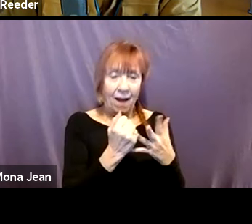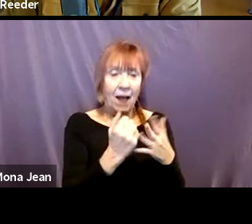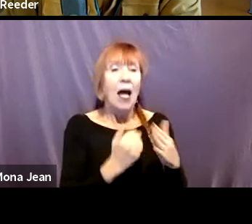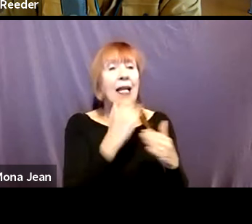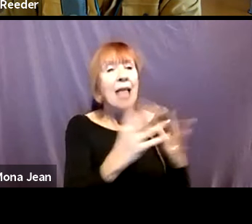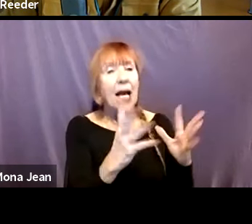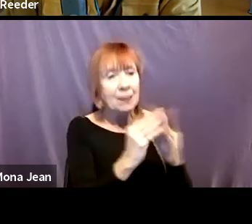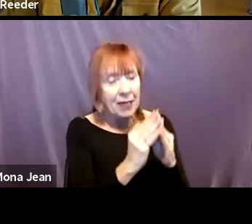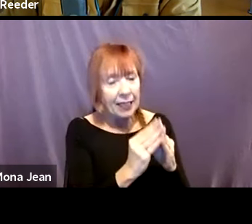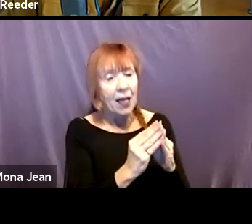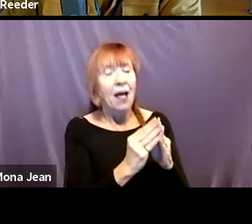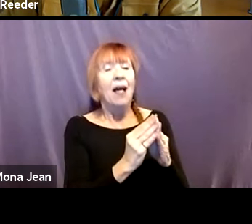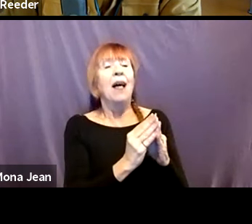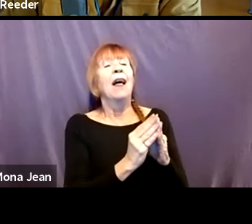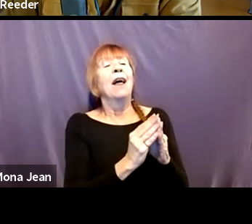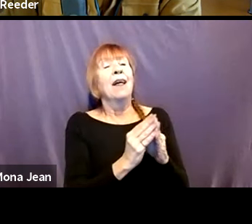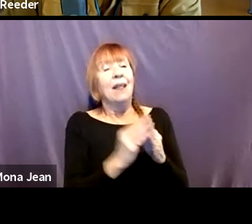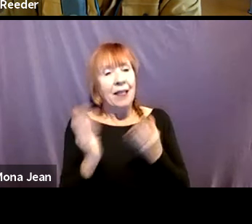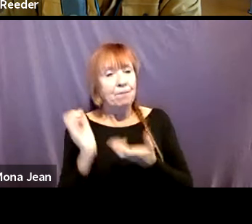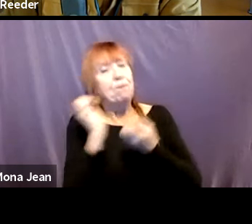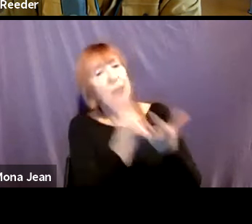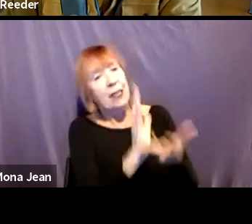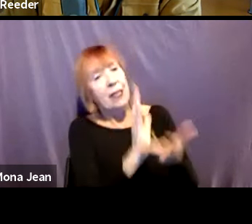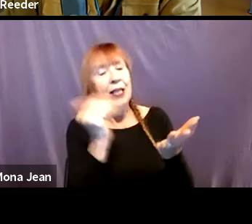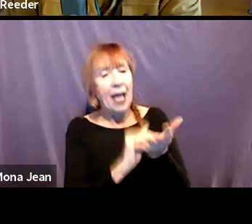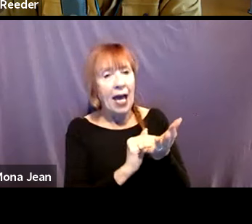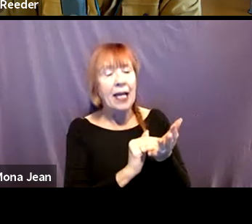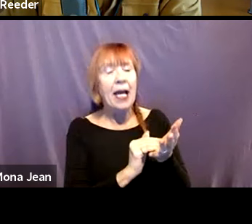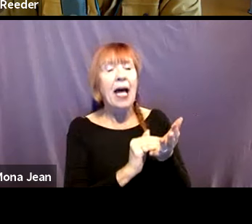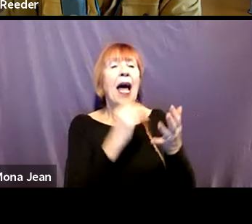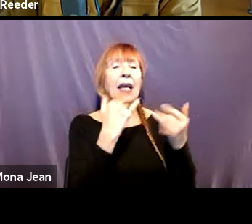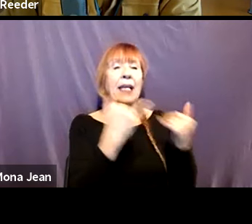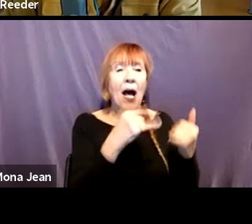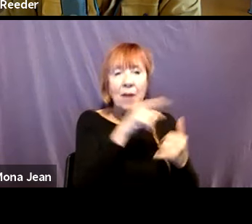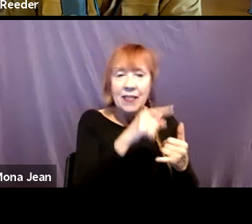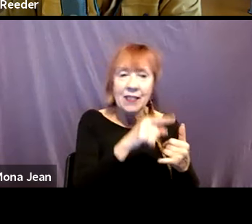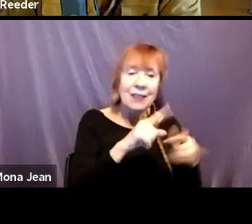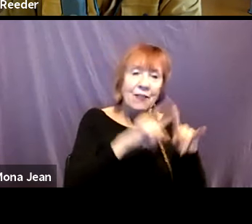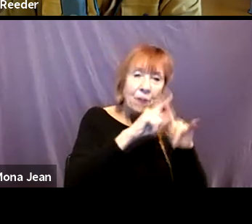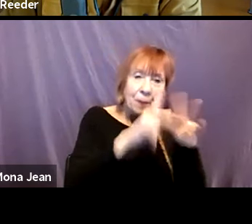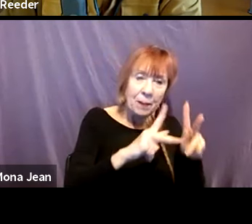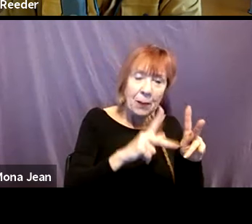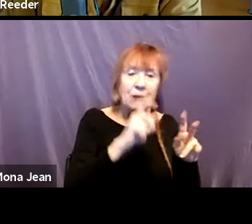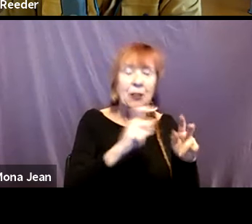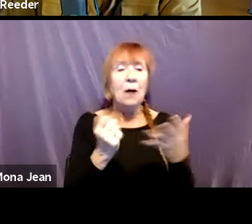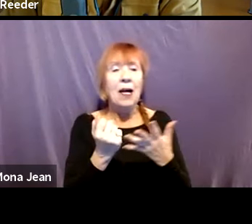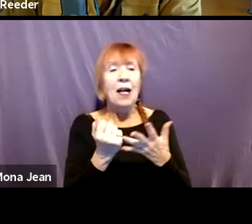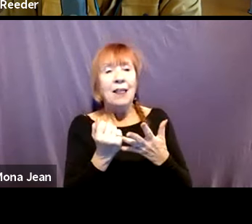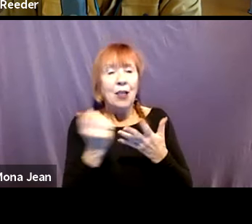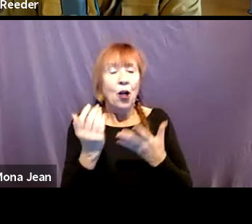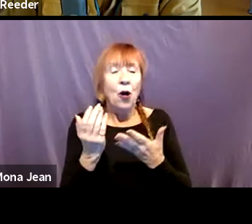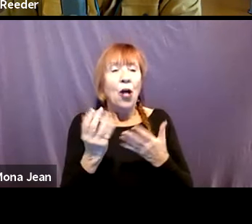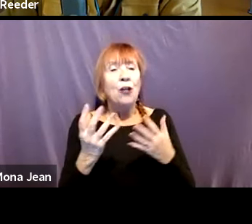to understand it, and go tell it to other people in a staff meeting on a Thursday. And so there's all these levels and different bosses,